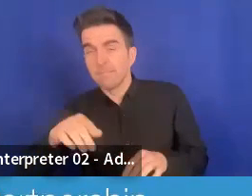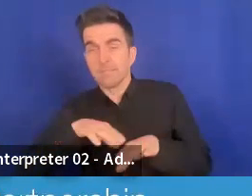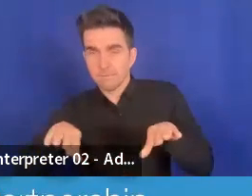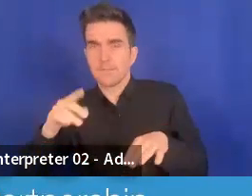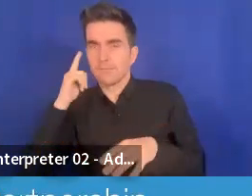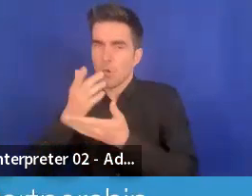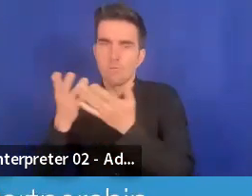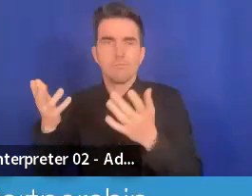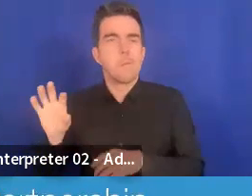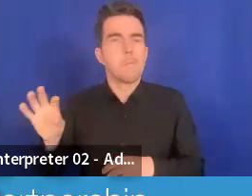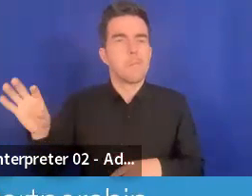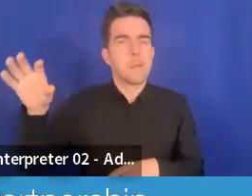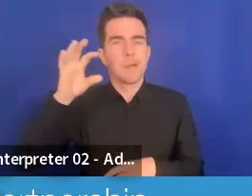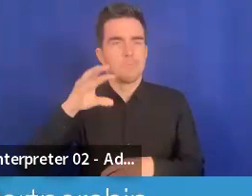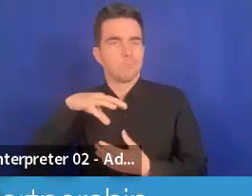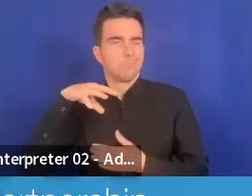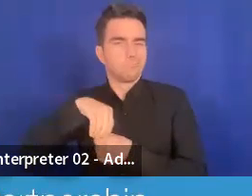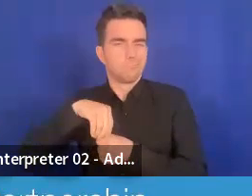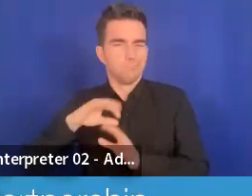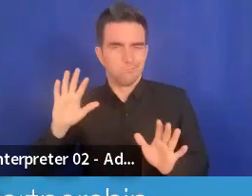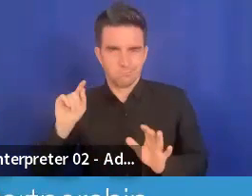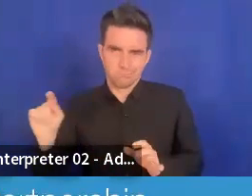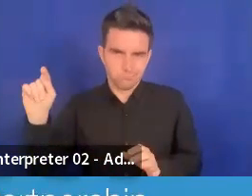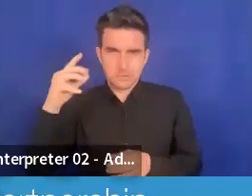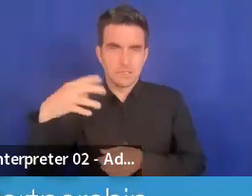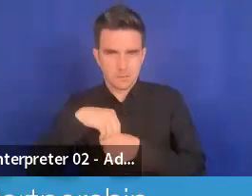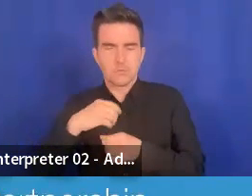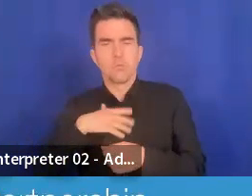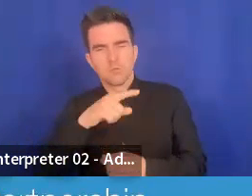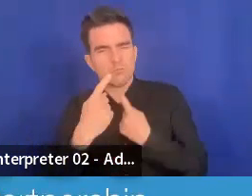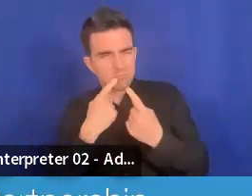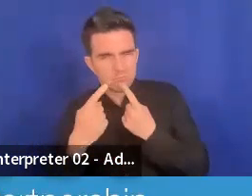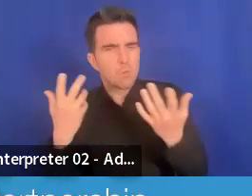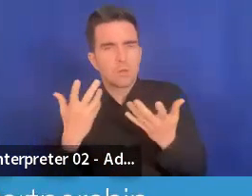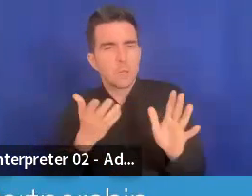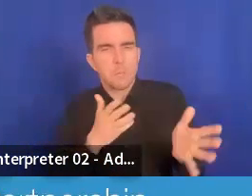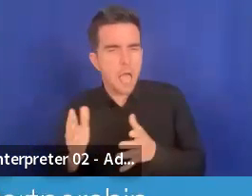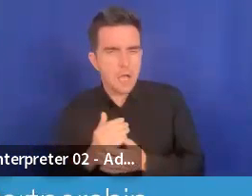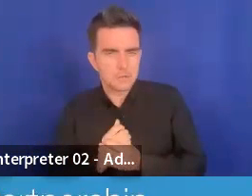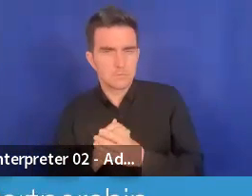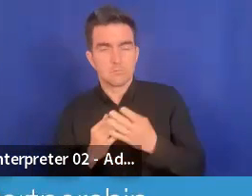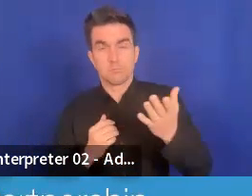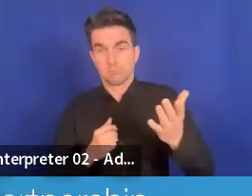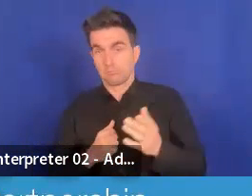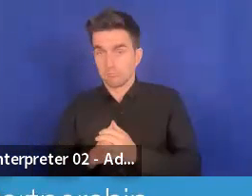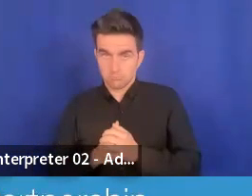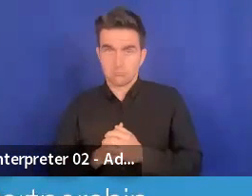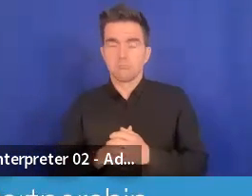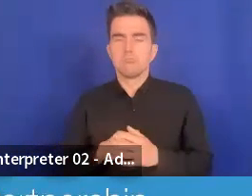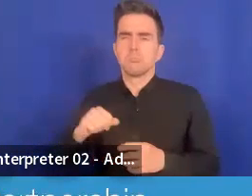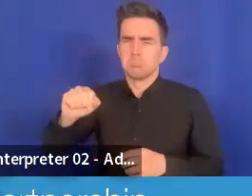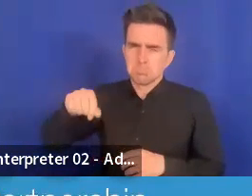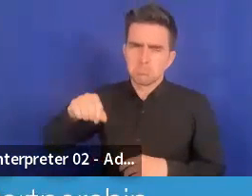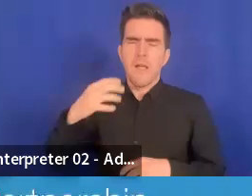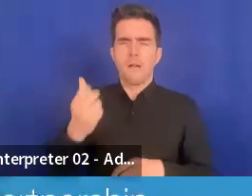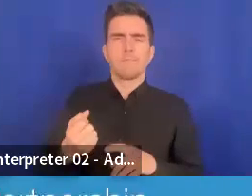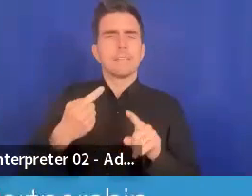So there are different groups that are planning side events, I think there are some posted